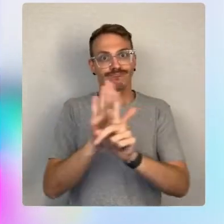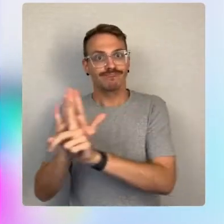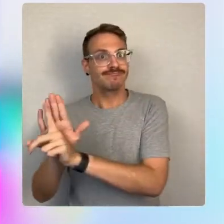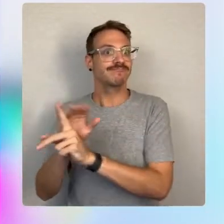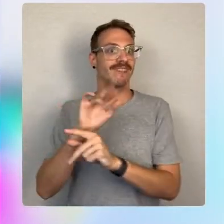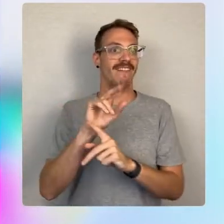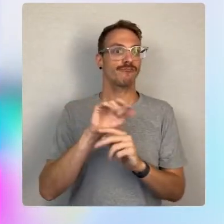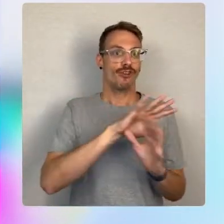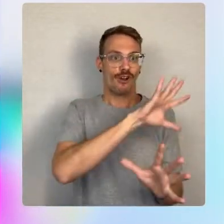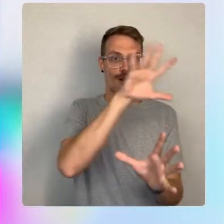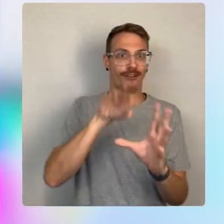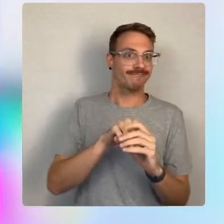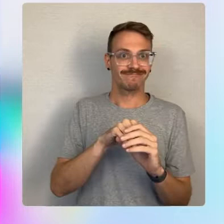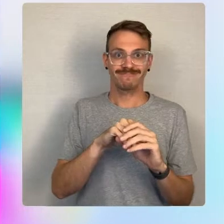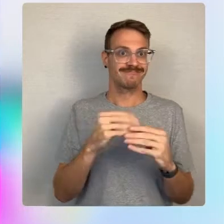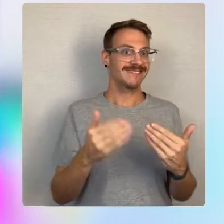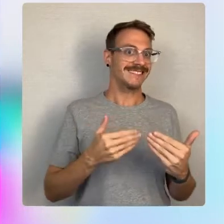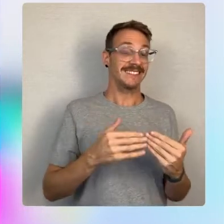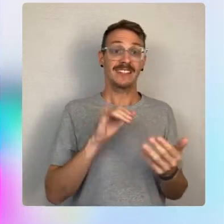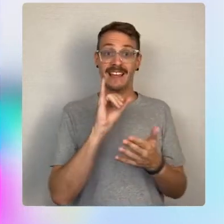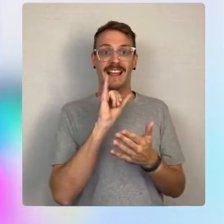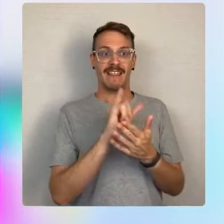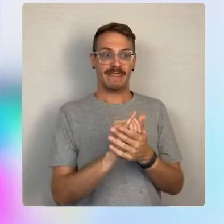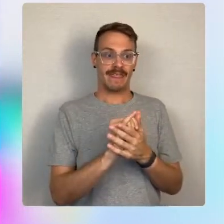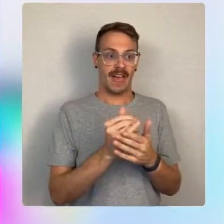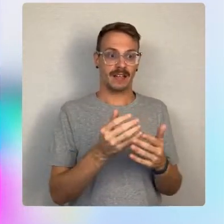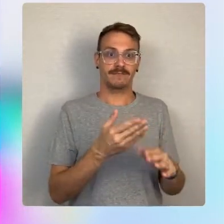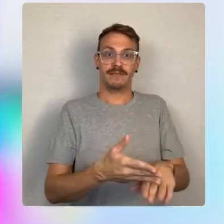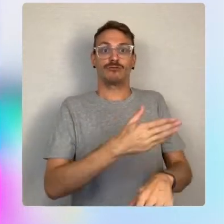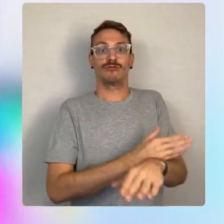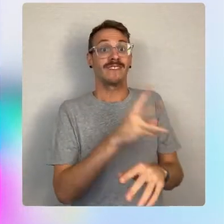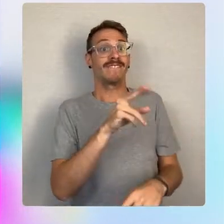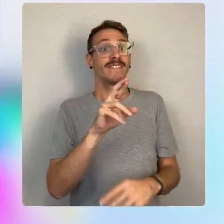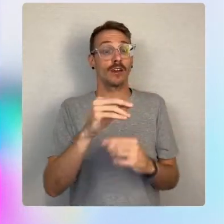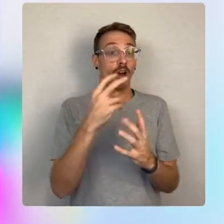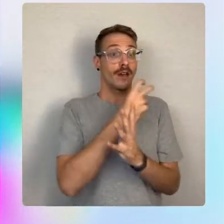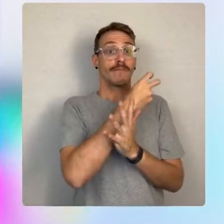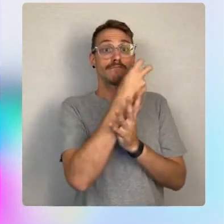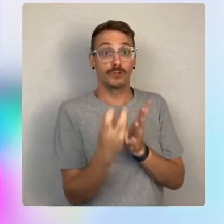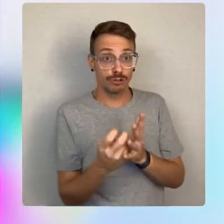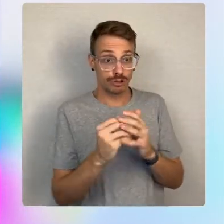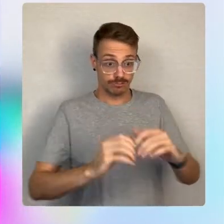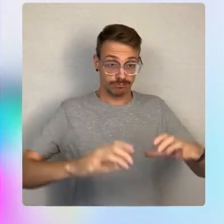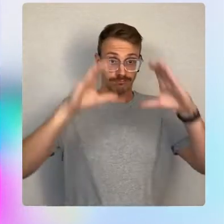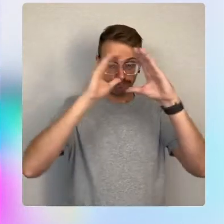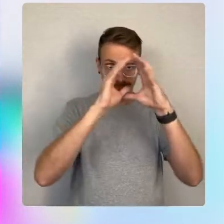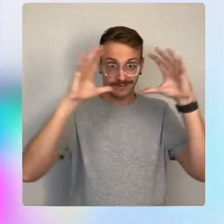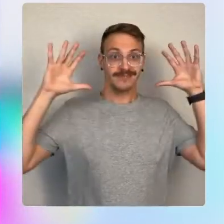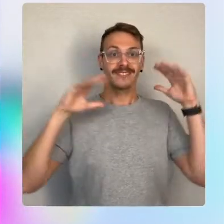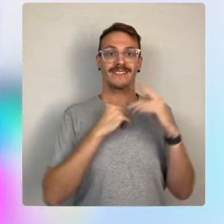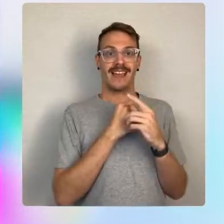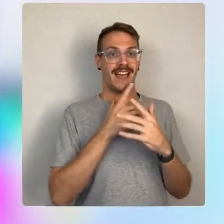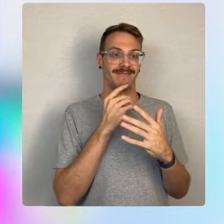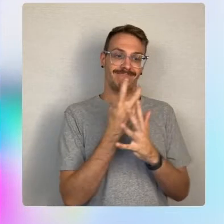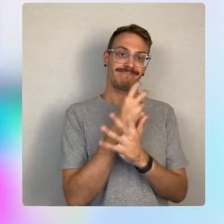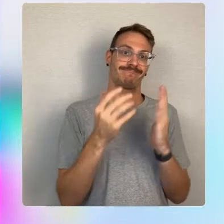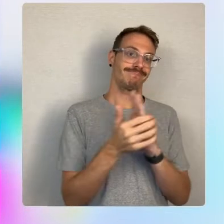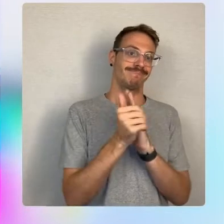and this is increasing the VR immersion and enhancing the workout experience.